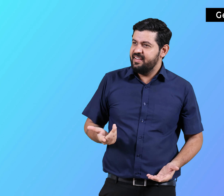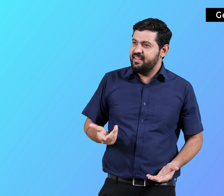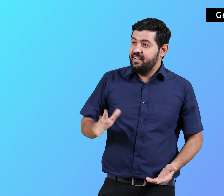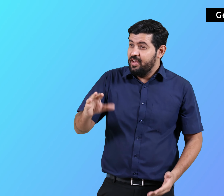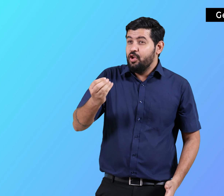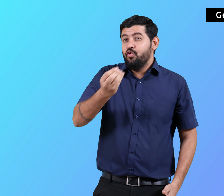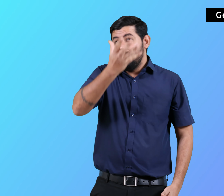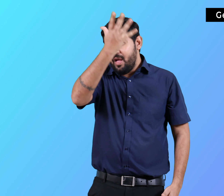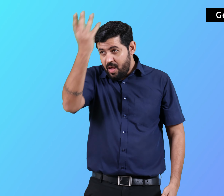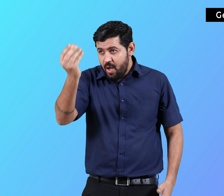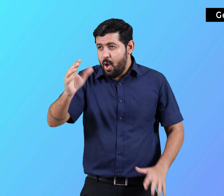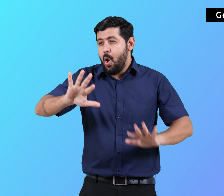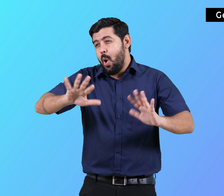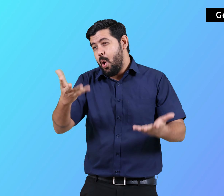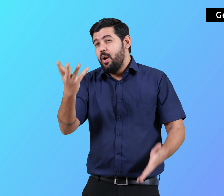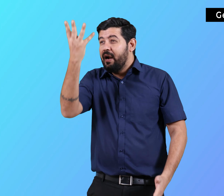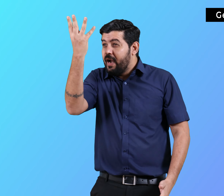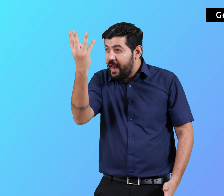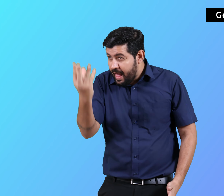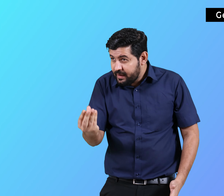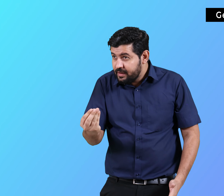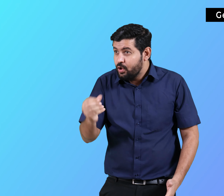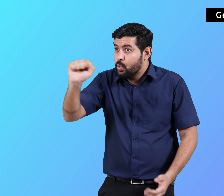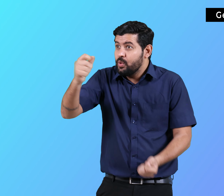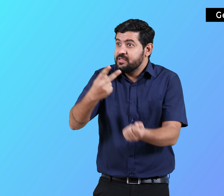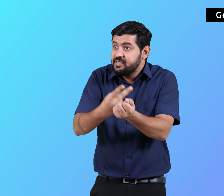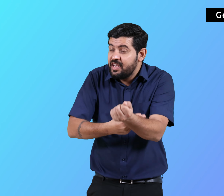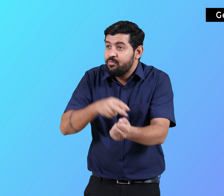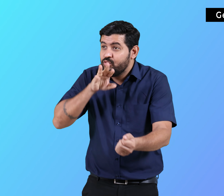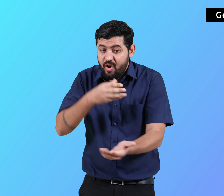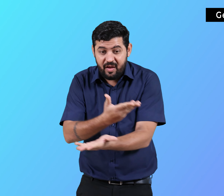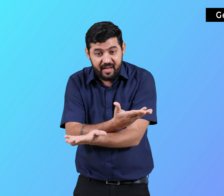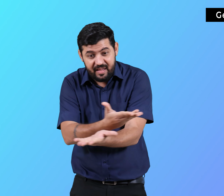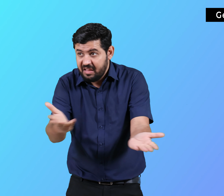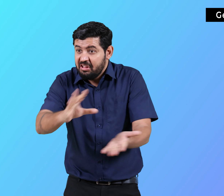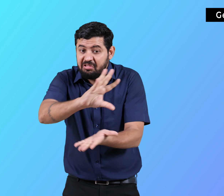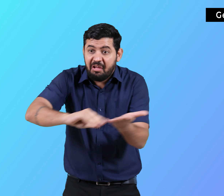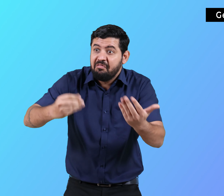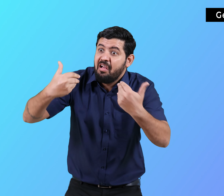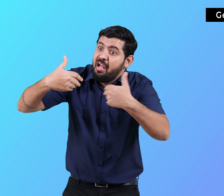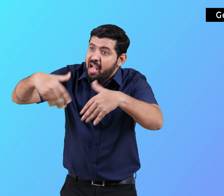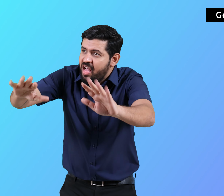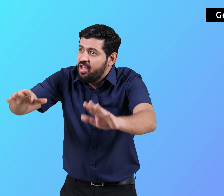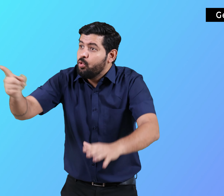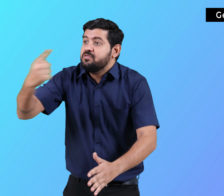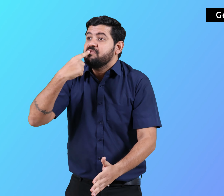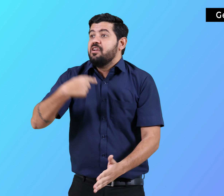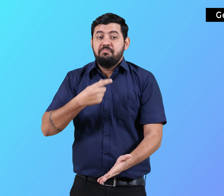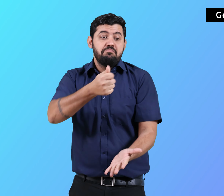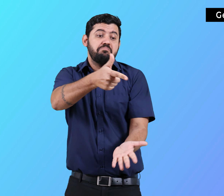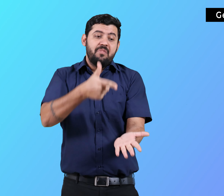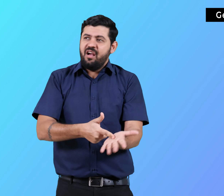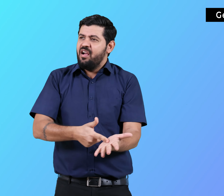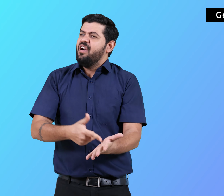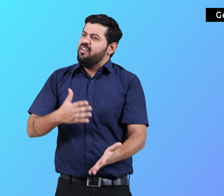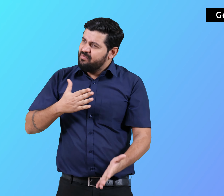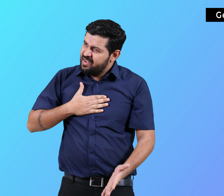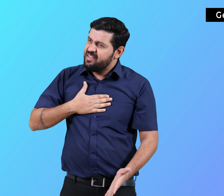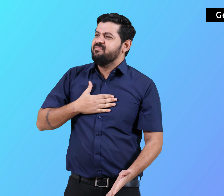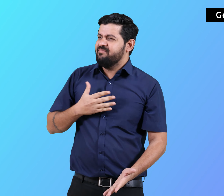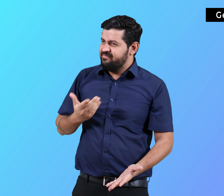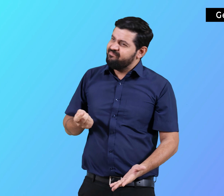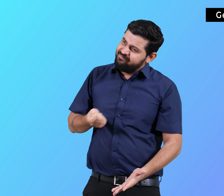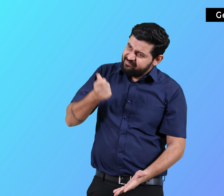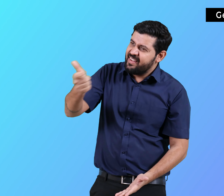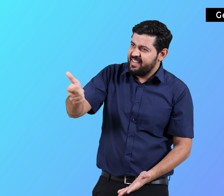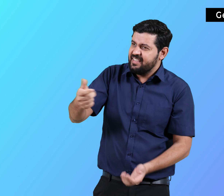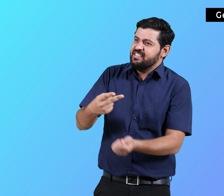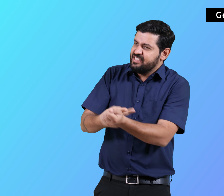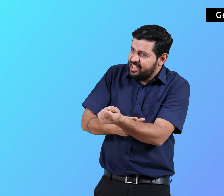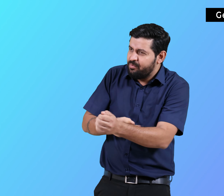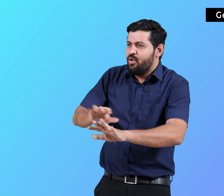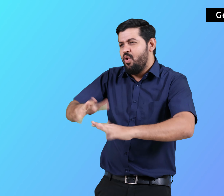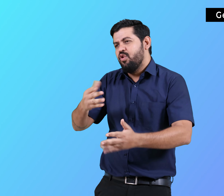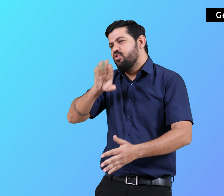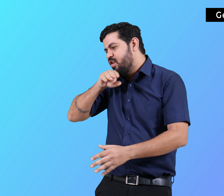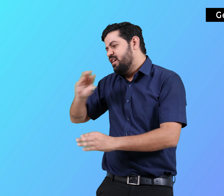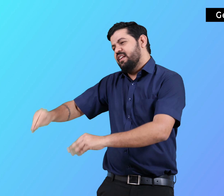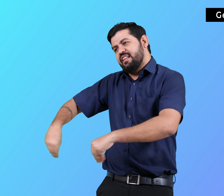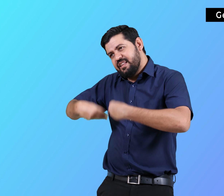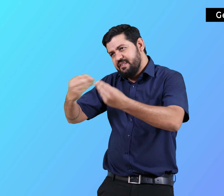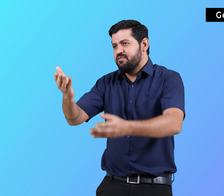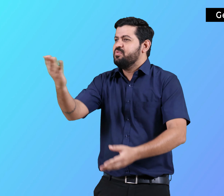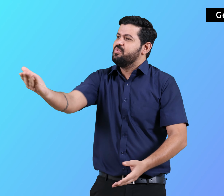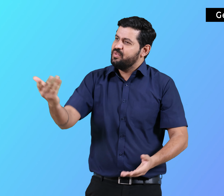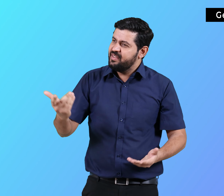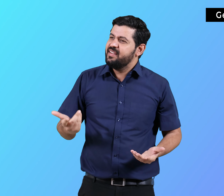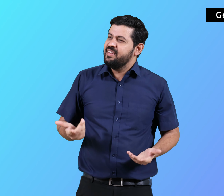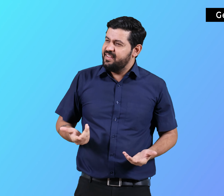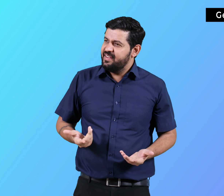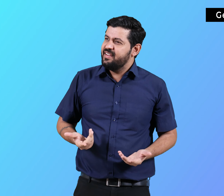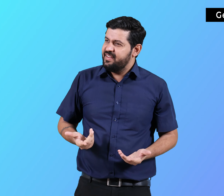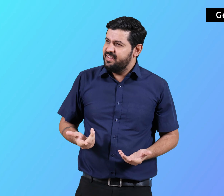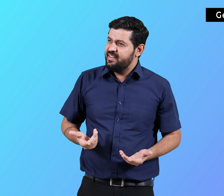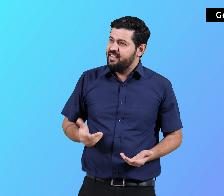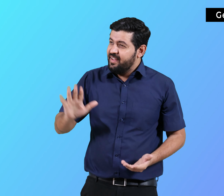You made me pay for any animal that was stolen during the day or the night.